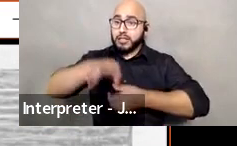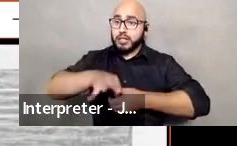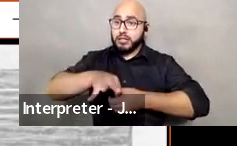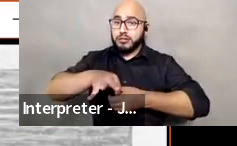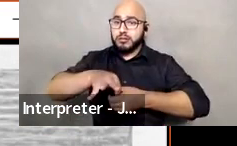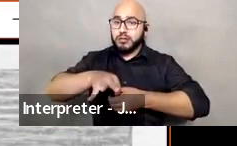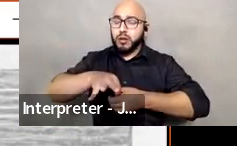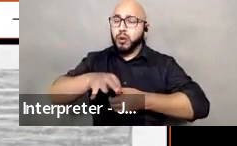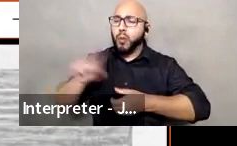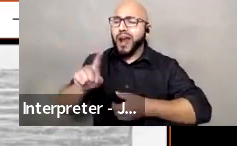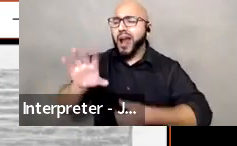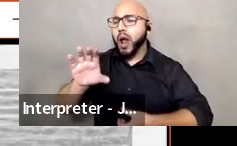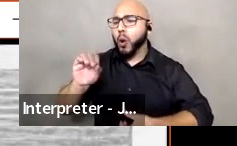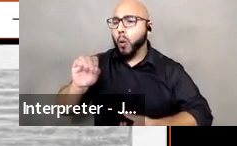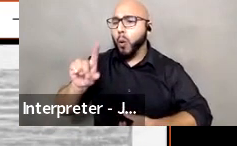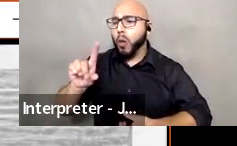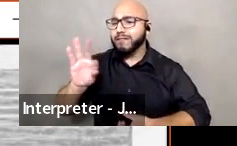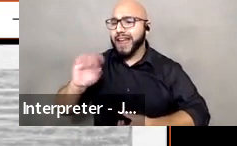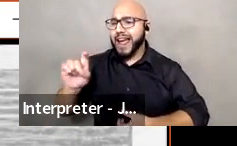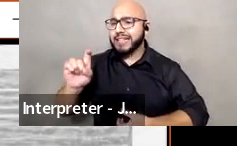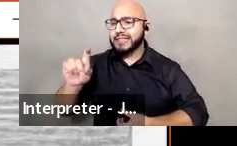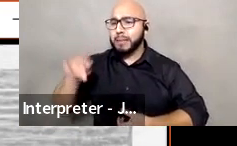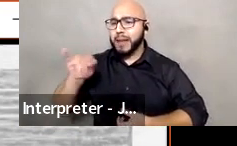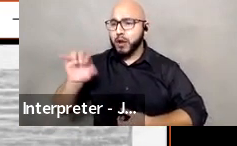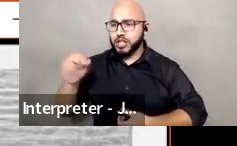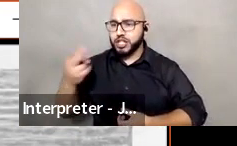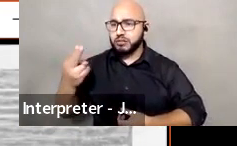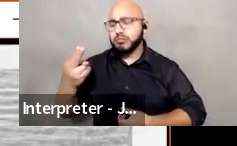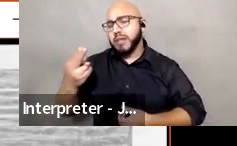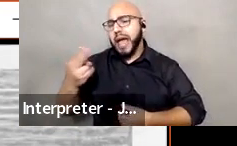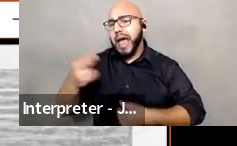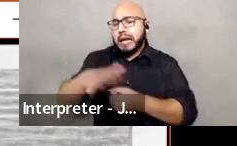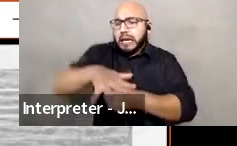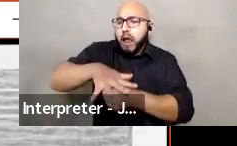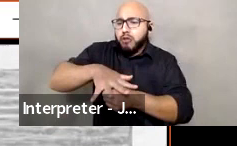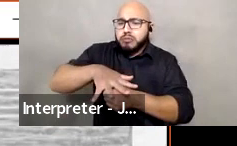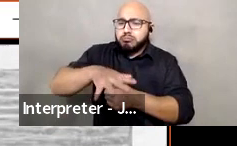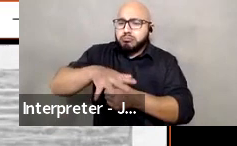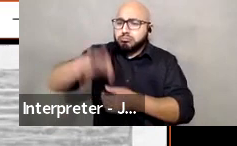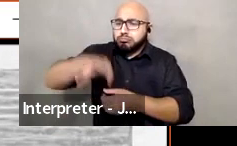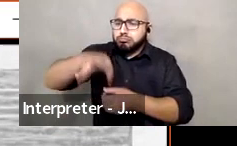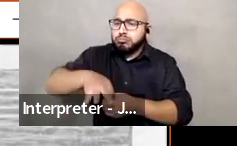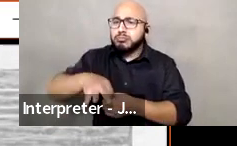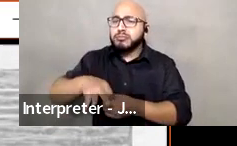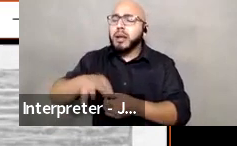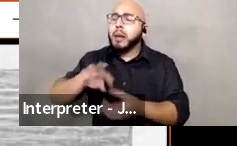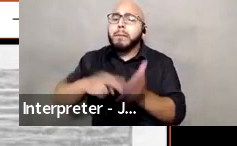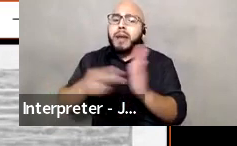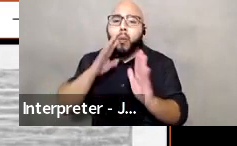You know, basically a county election. And when you have the county election, you're electing the sheriff,